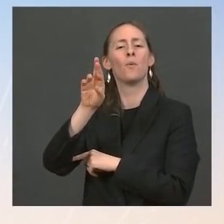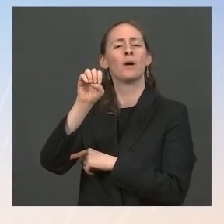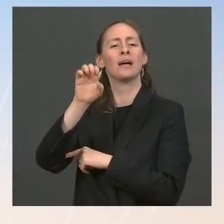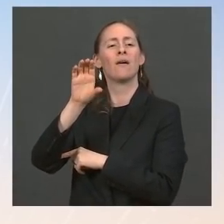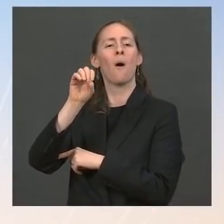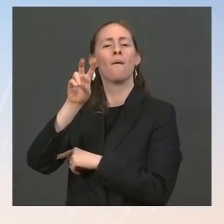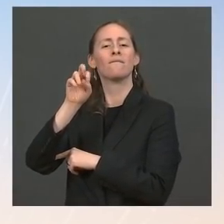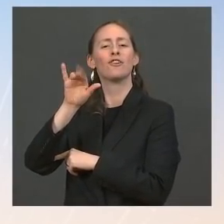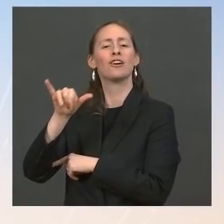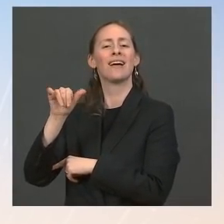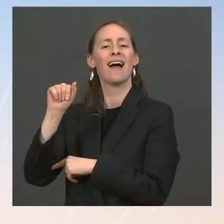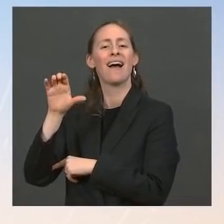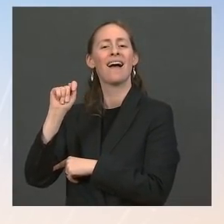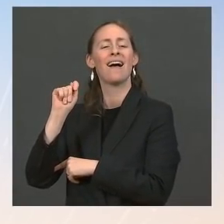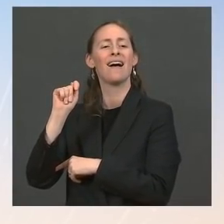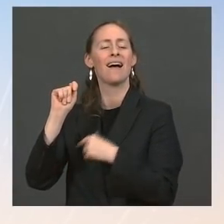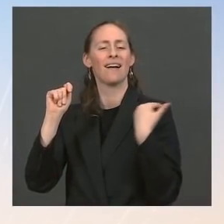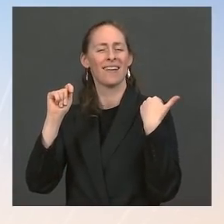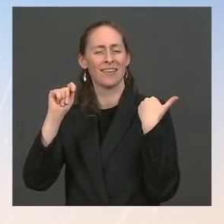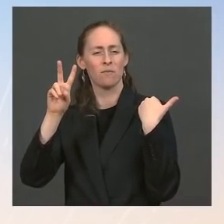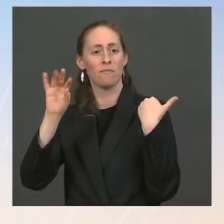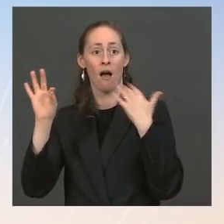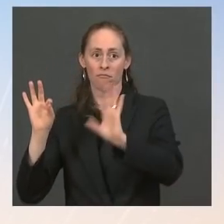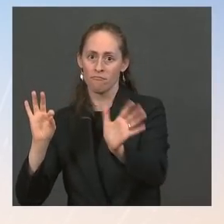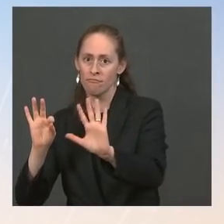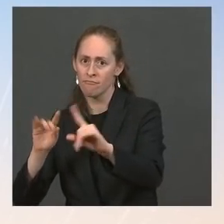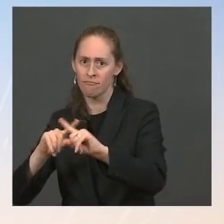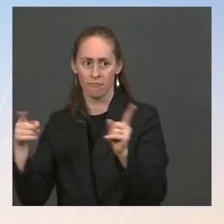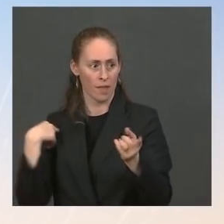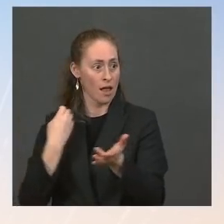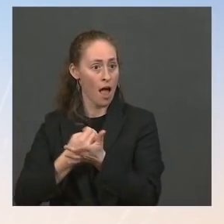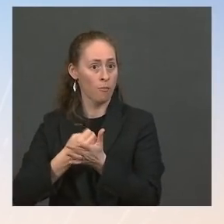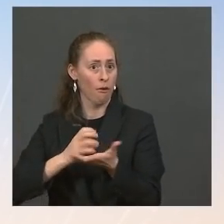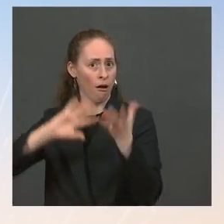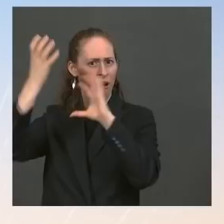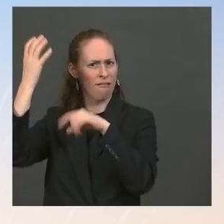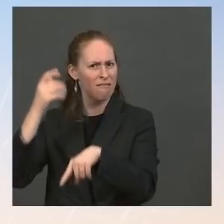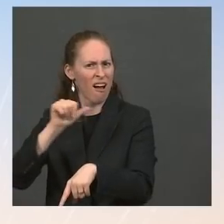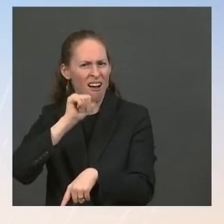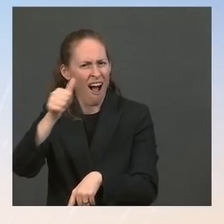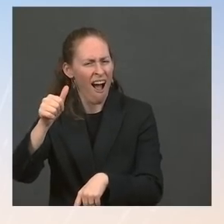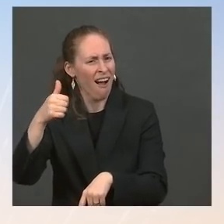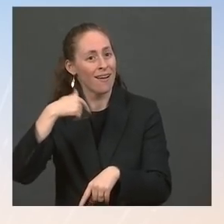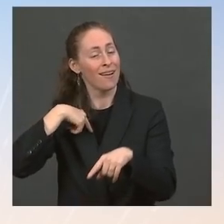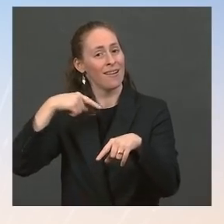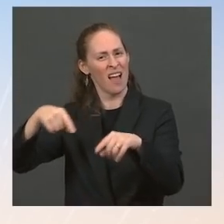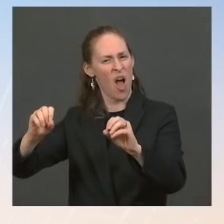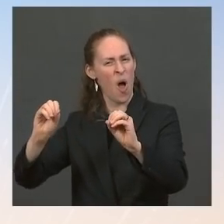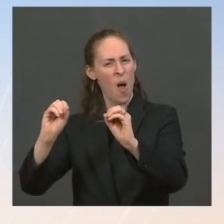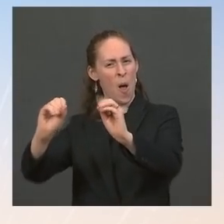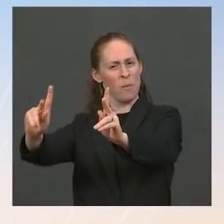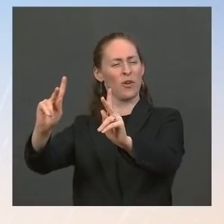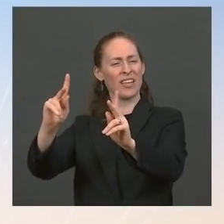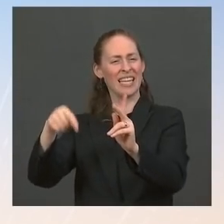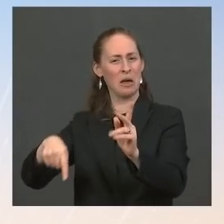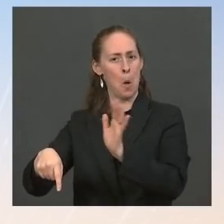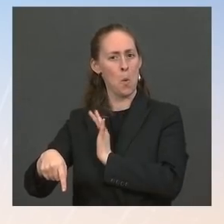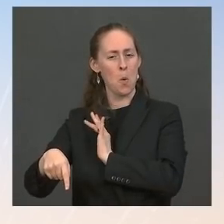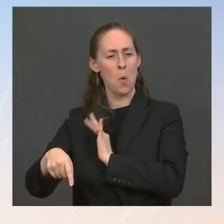a historic economic crisis right now. This is an opportunity to build our country back better, build our industries back better,